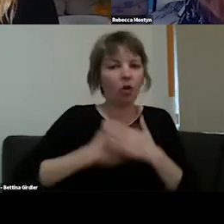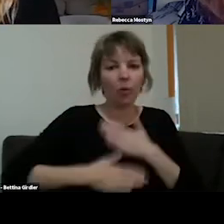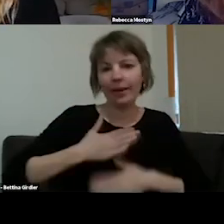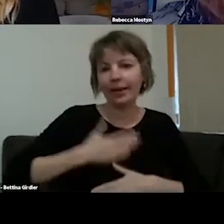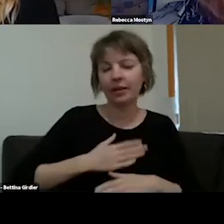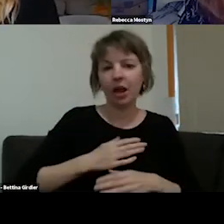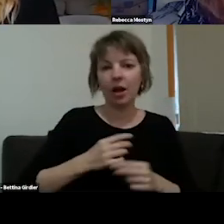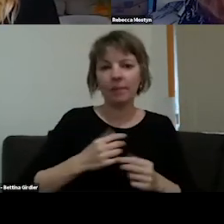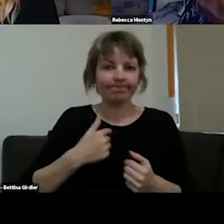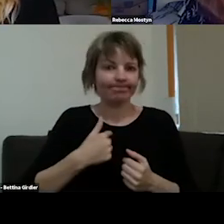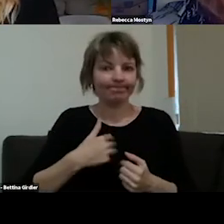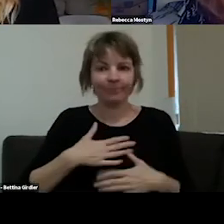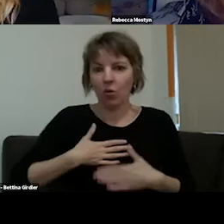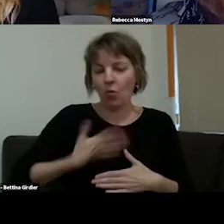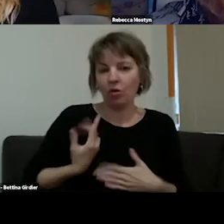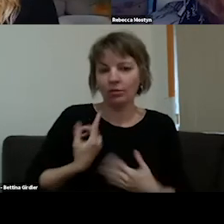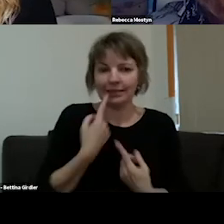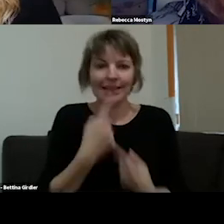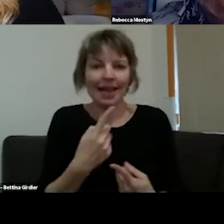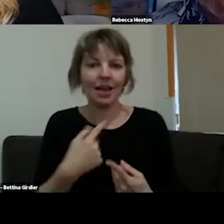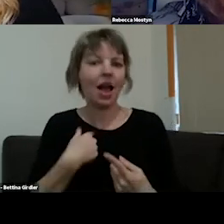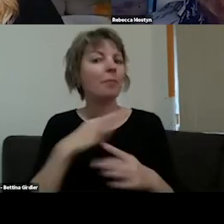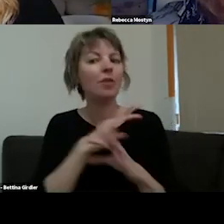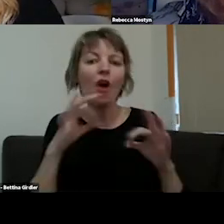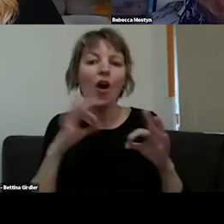Yeah, and that's a real thing, isn't it?